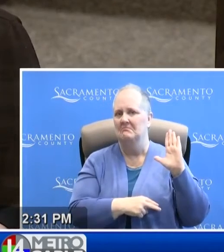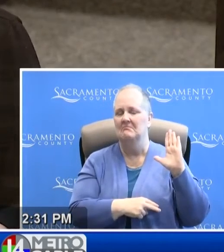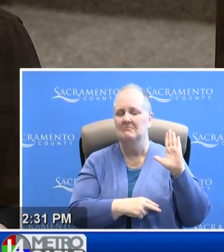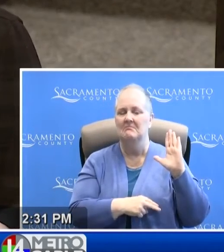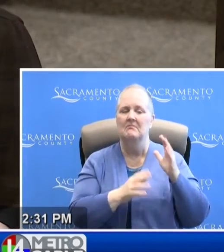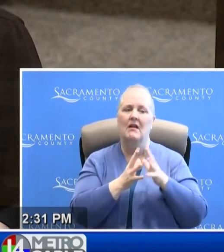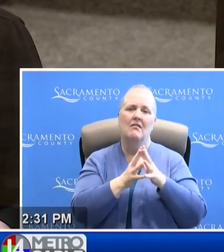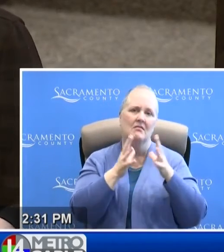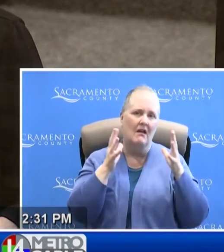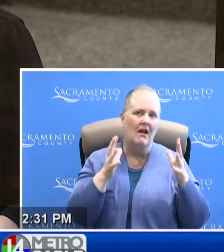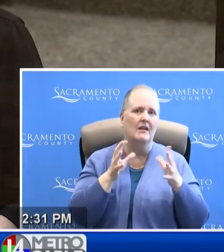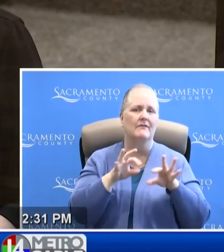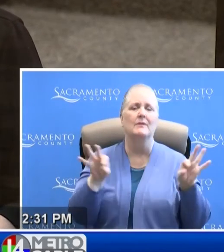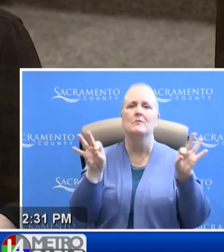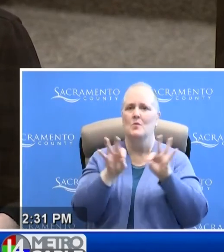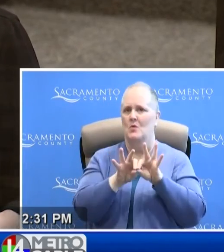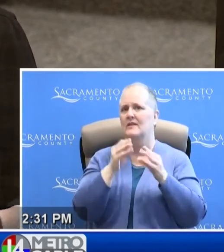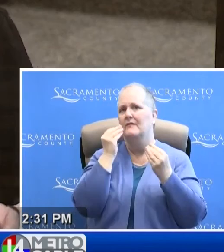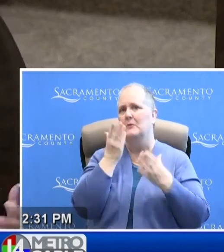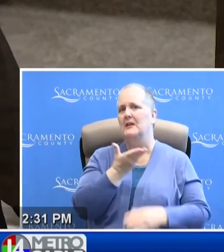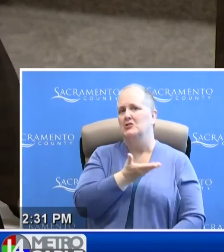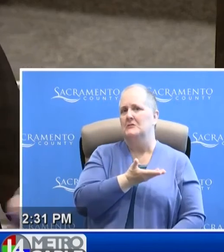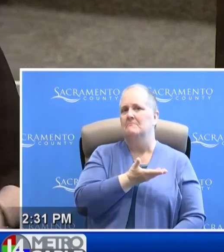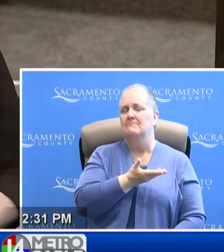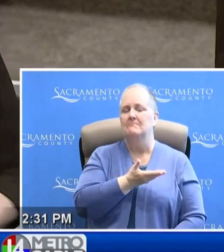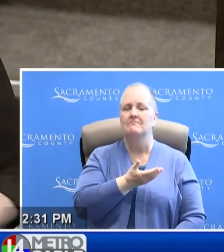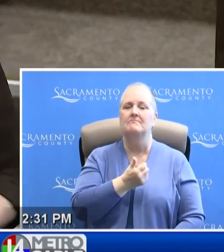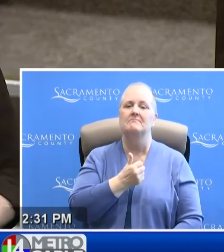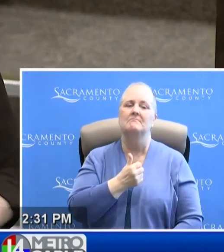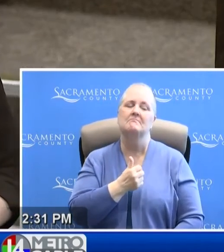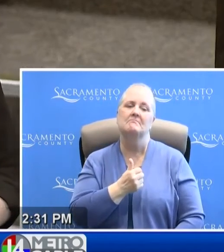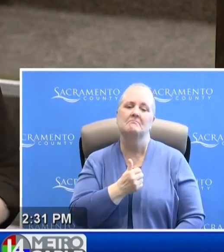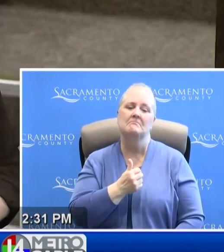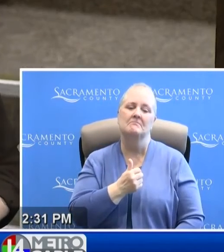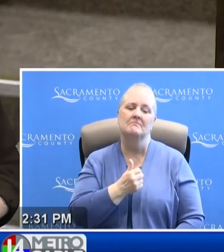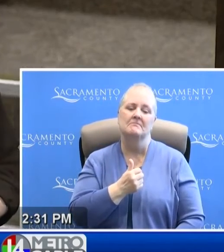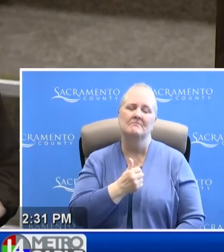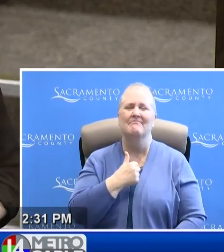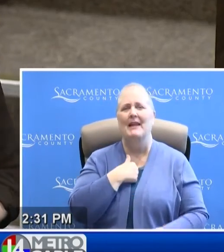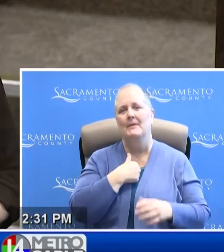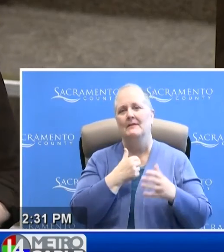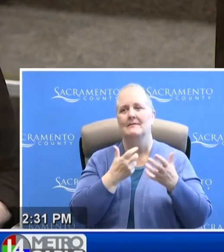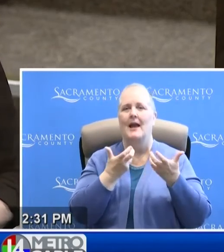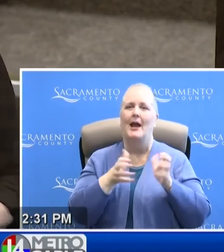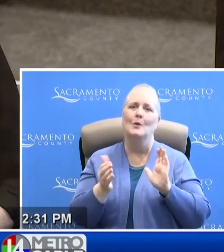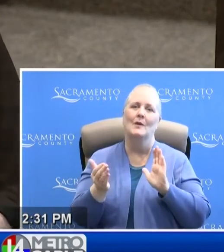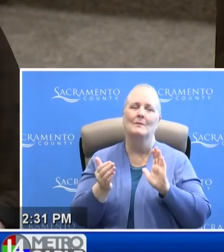of important information at the risk of being repetitive, a little bit repetitive.